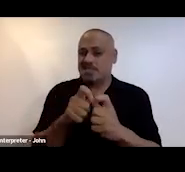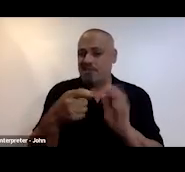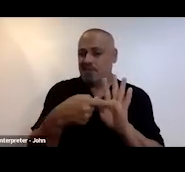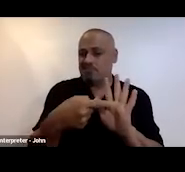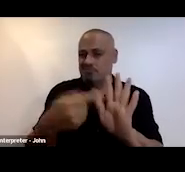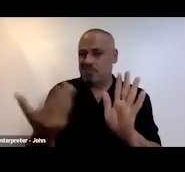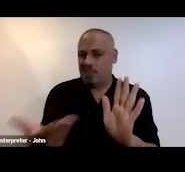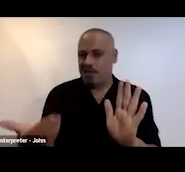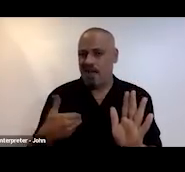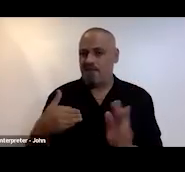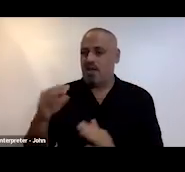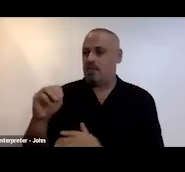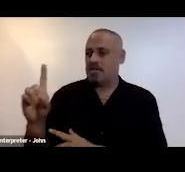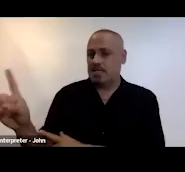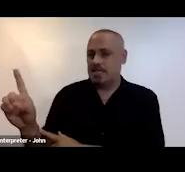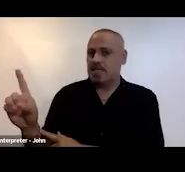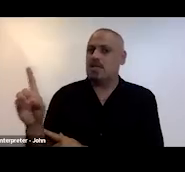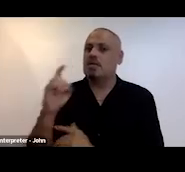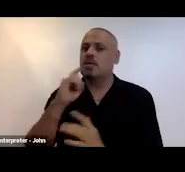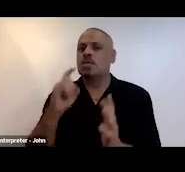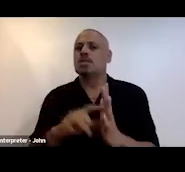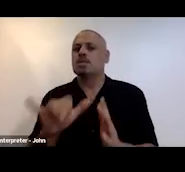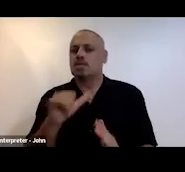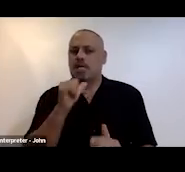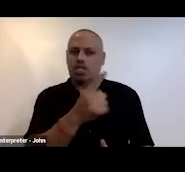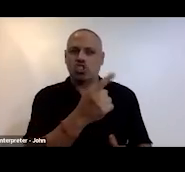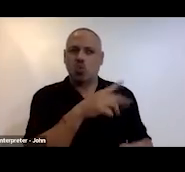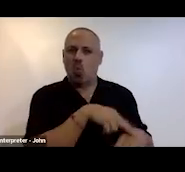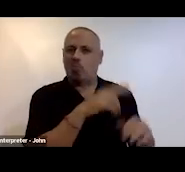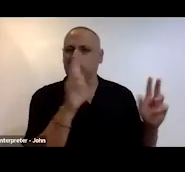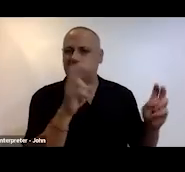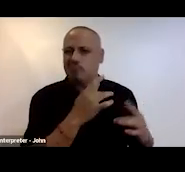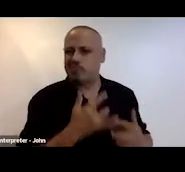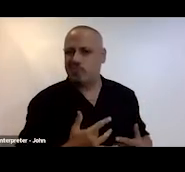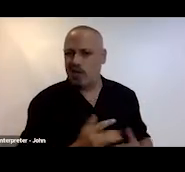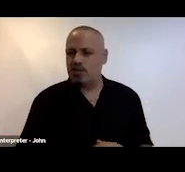that make major depressive disorder different than just sort of feeling sad. The first is that symptoms